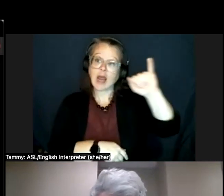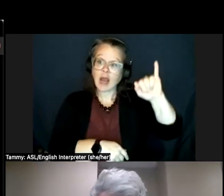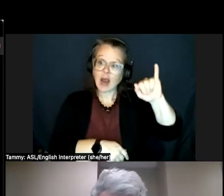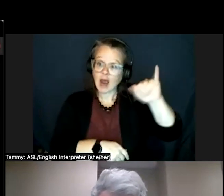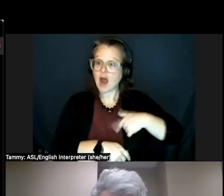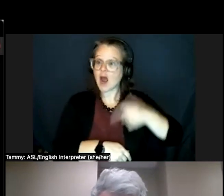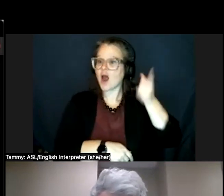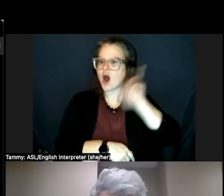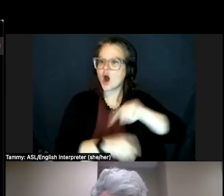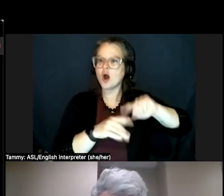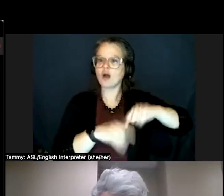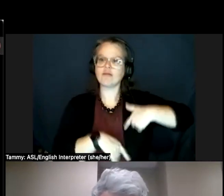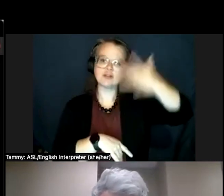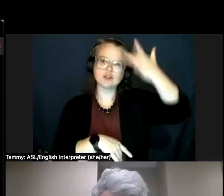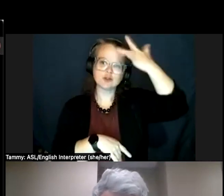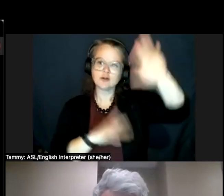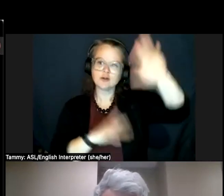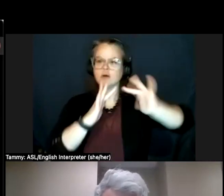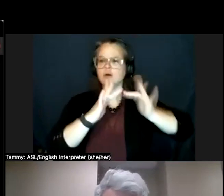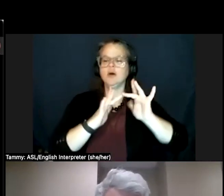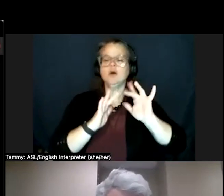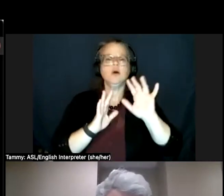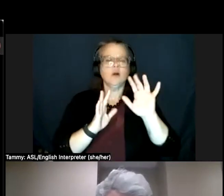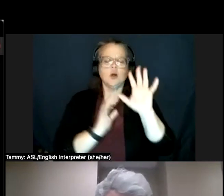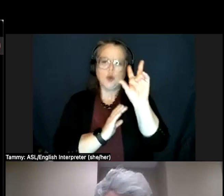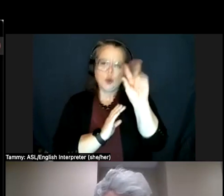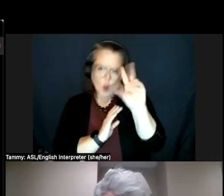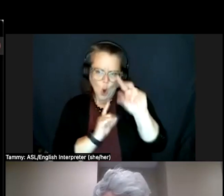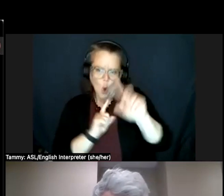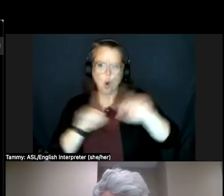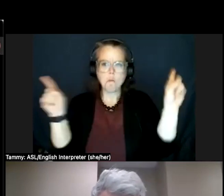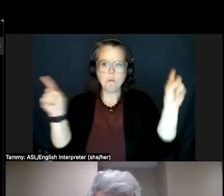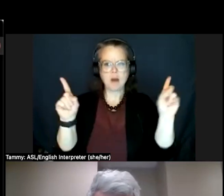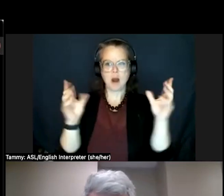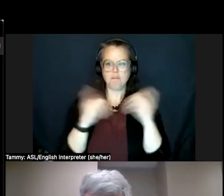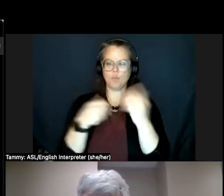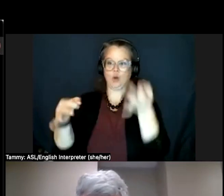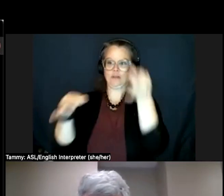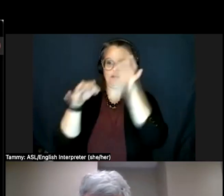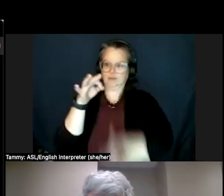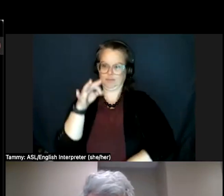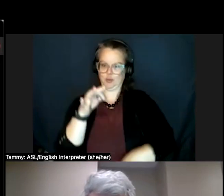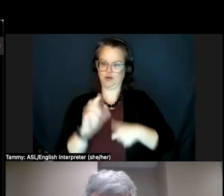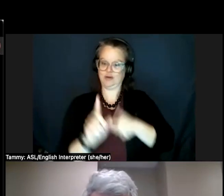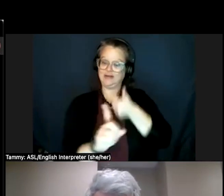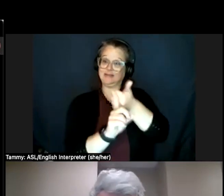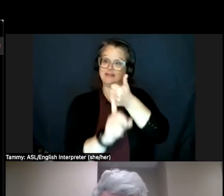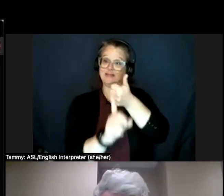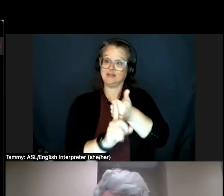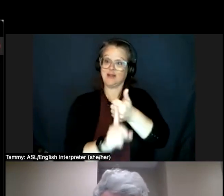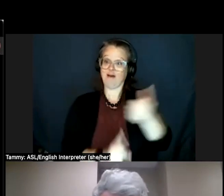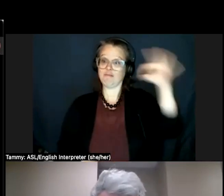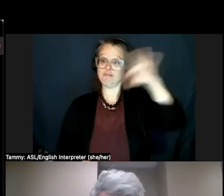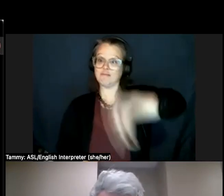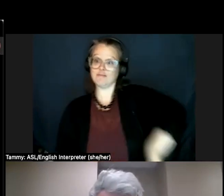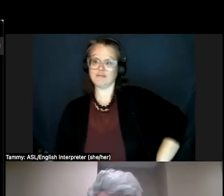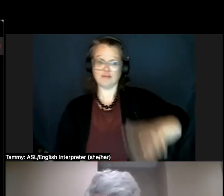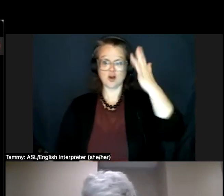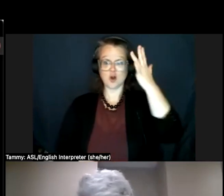arrangements that you have with carriers and then it looks for the cheapest rates. And where this is more effective than where it's been in the past is if somebody's